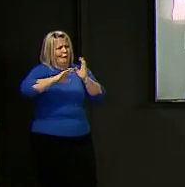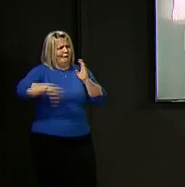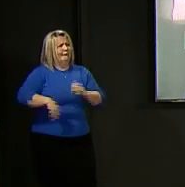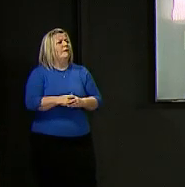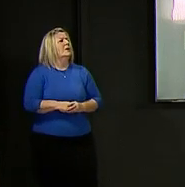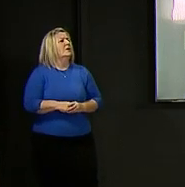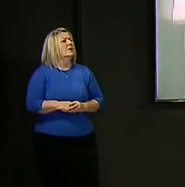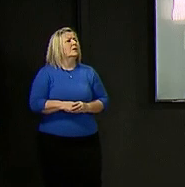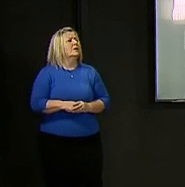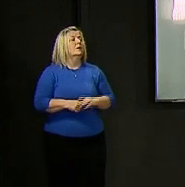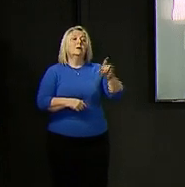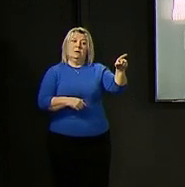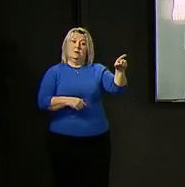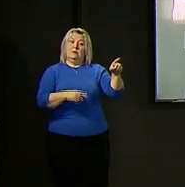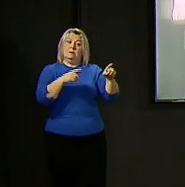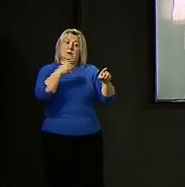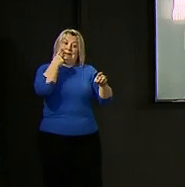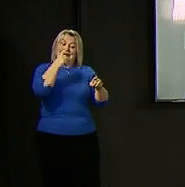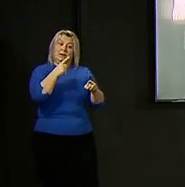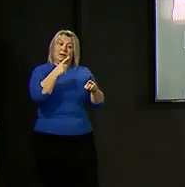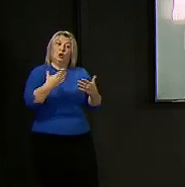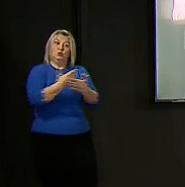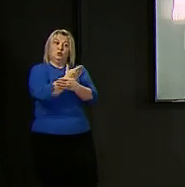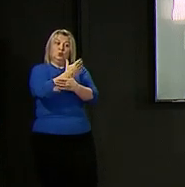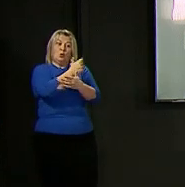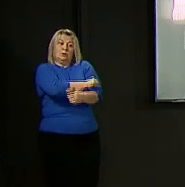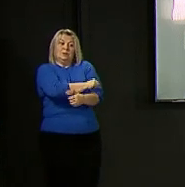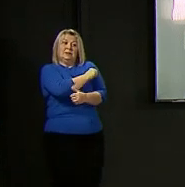Luisa Jordan hospital is now operational but the current position is that it is